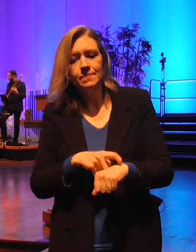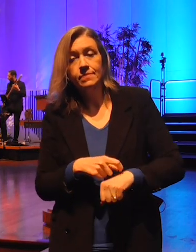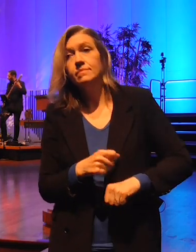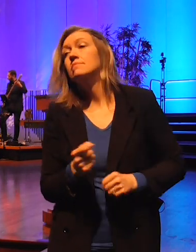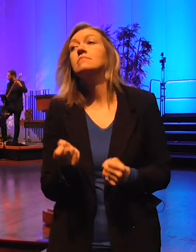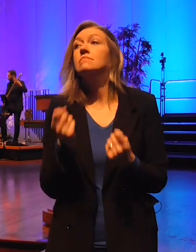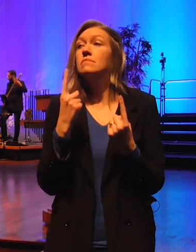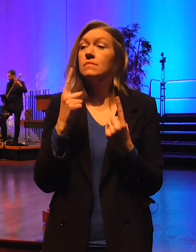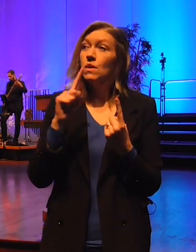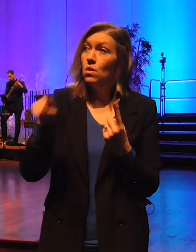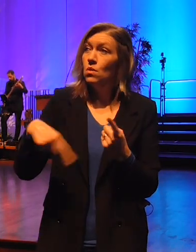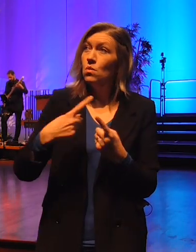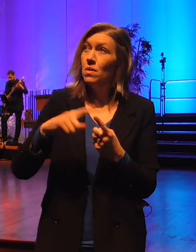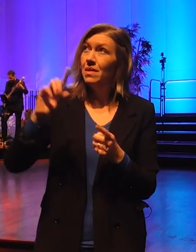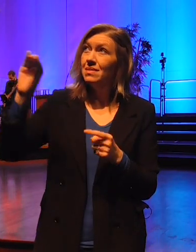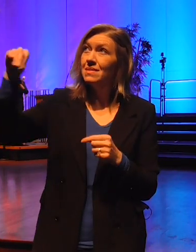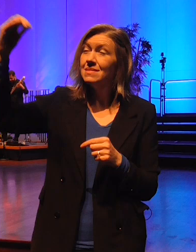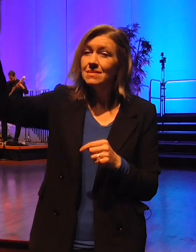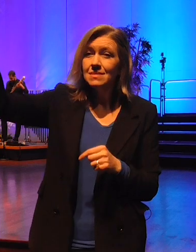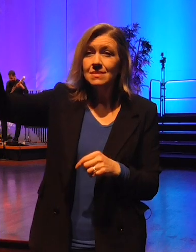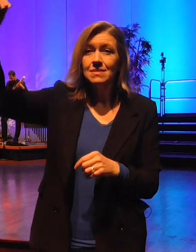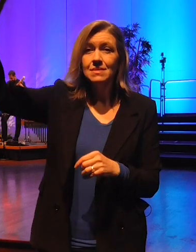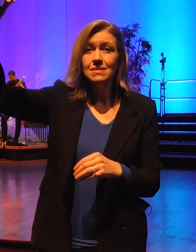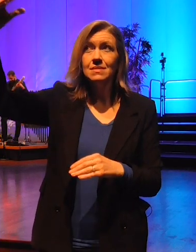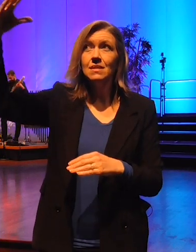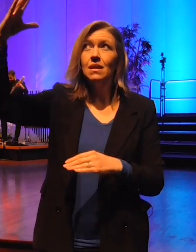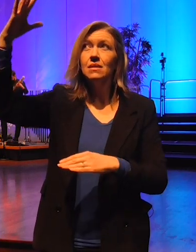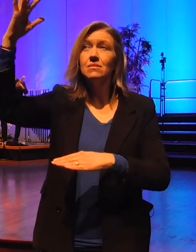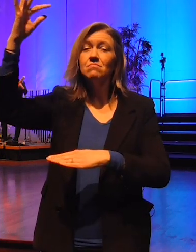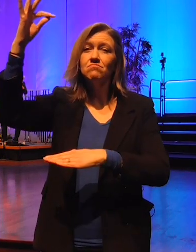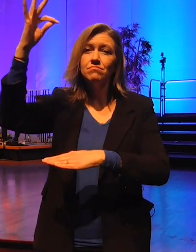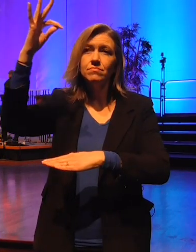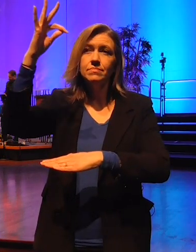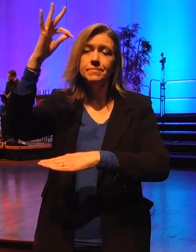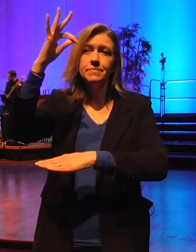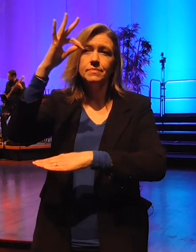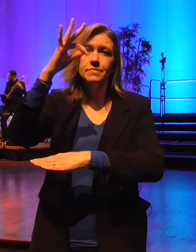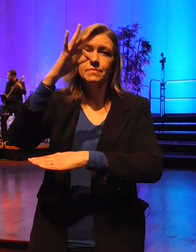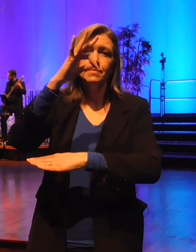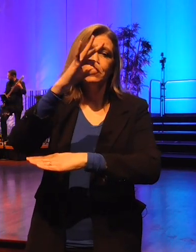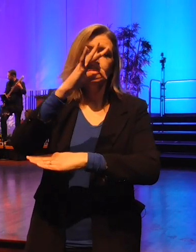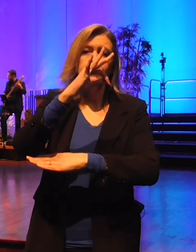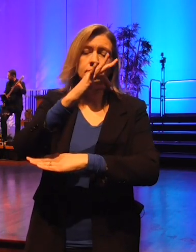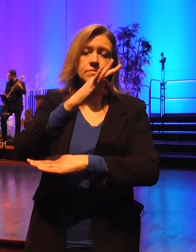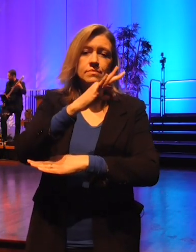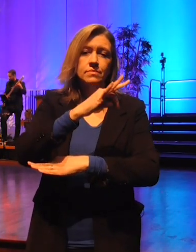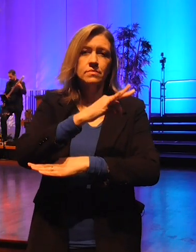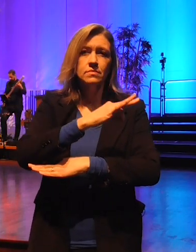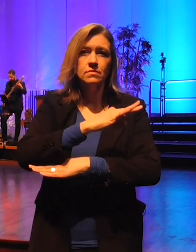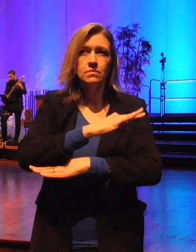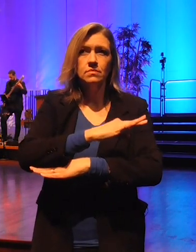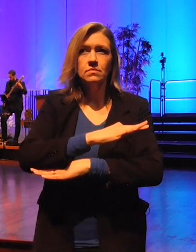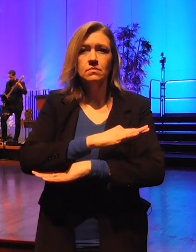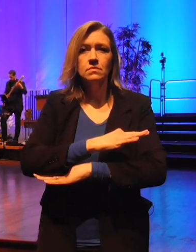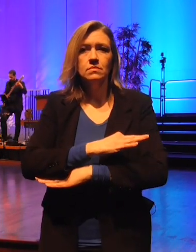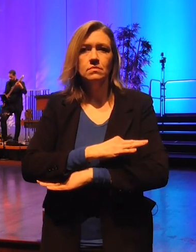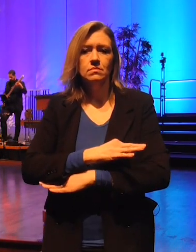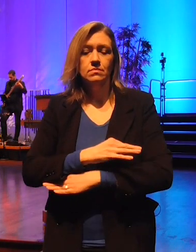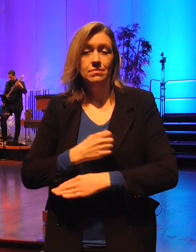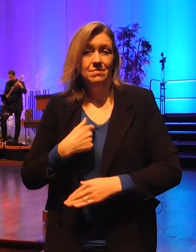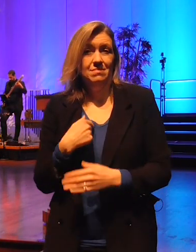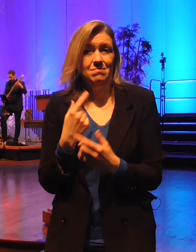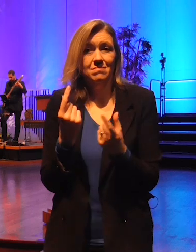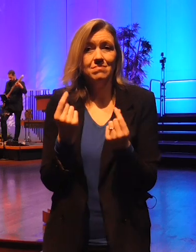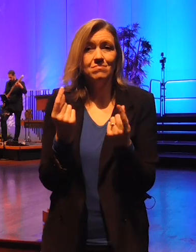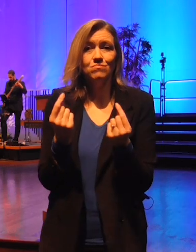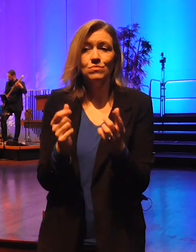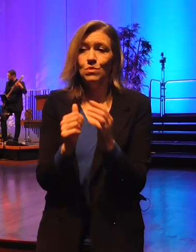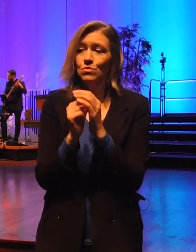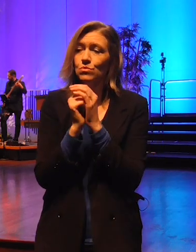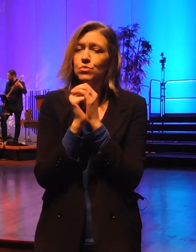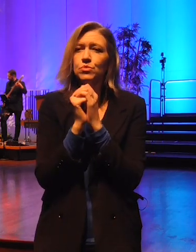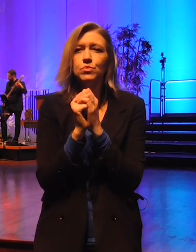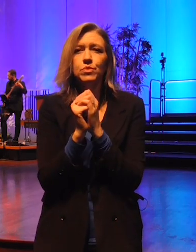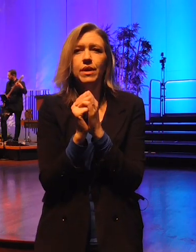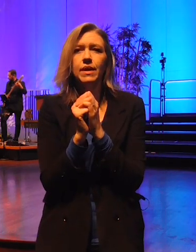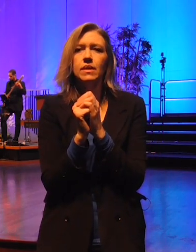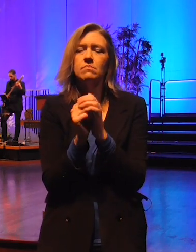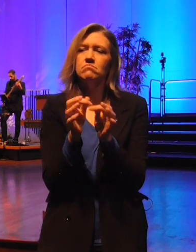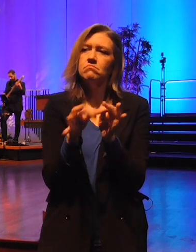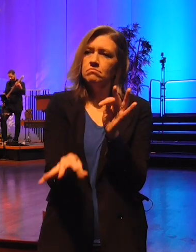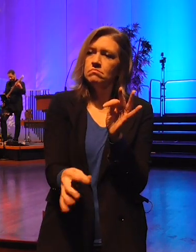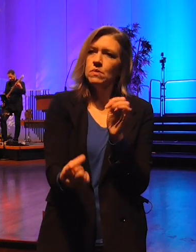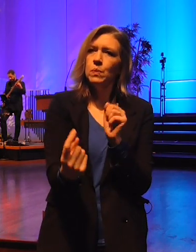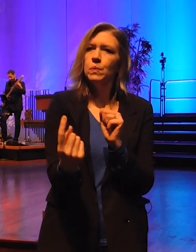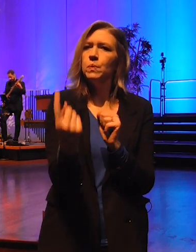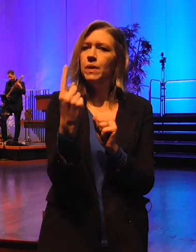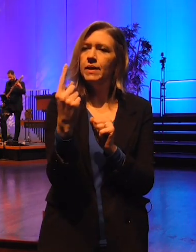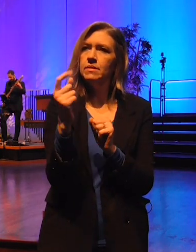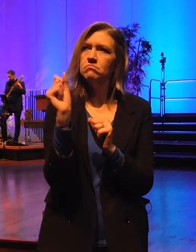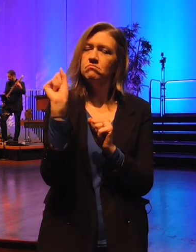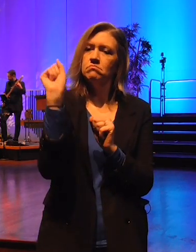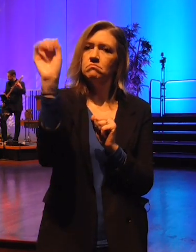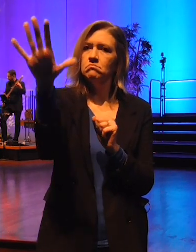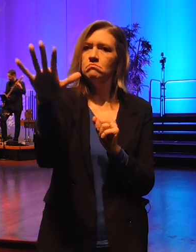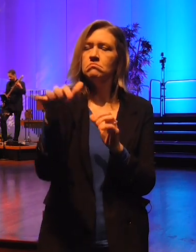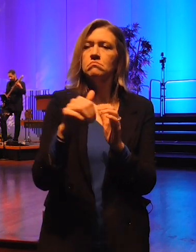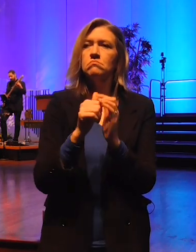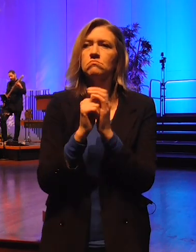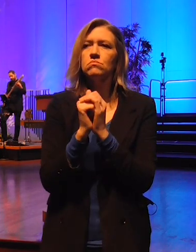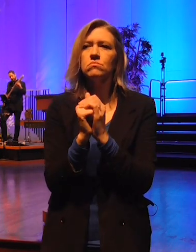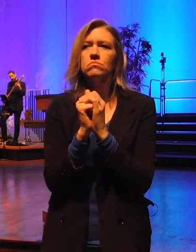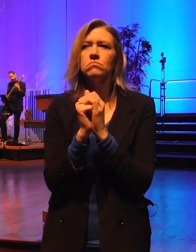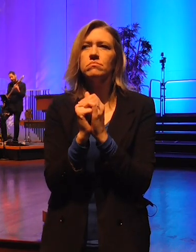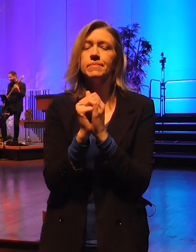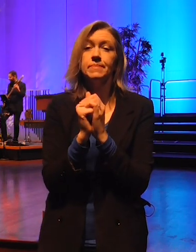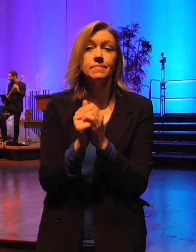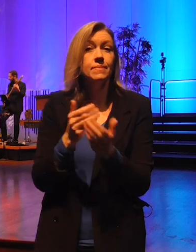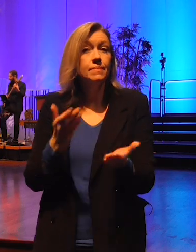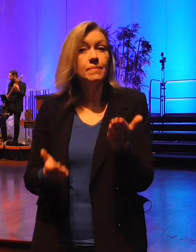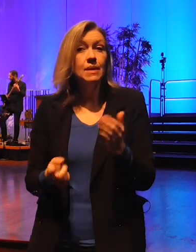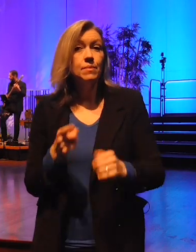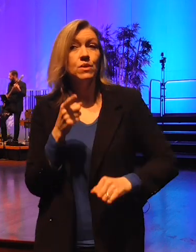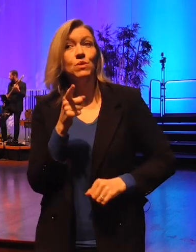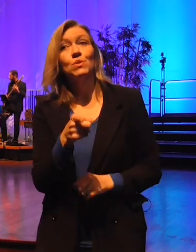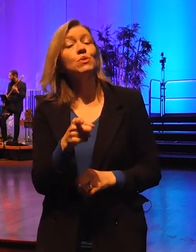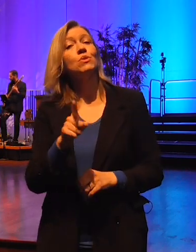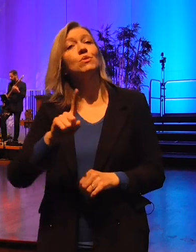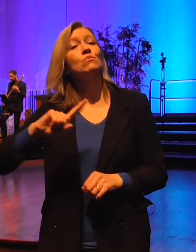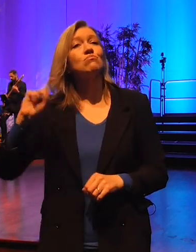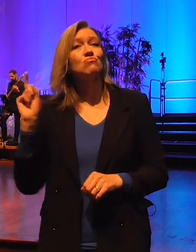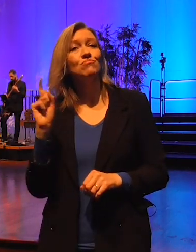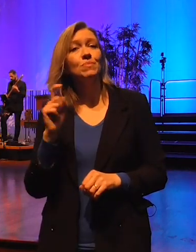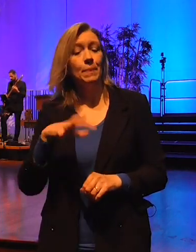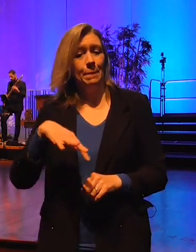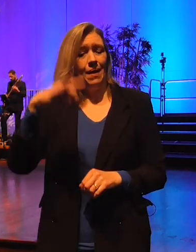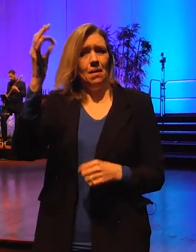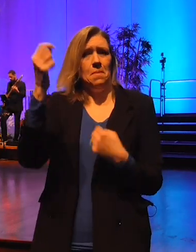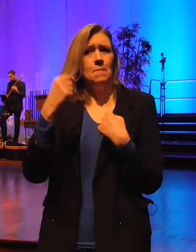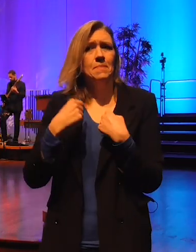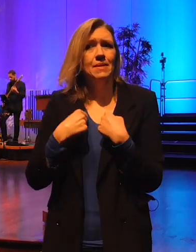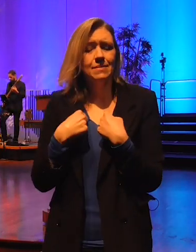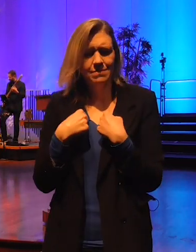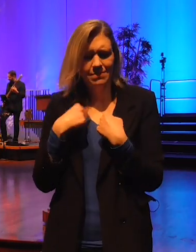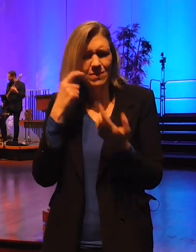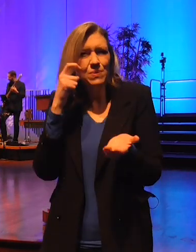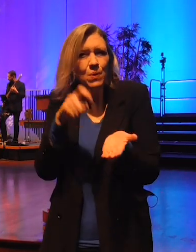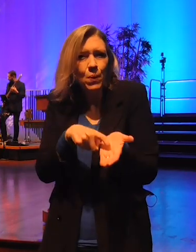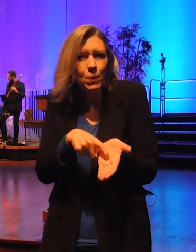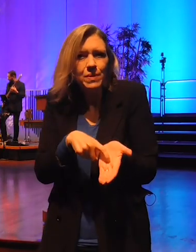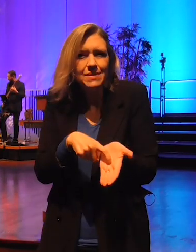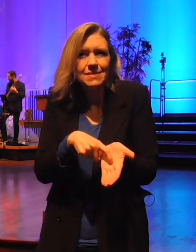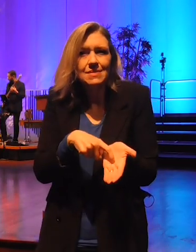the comes my prayer will be just just one that you might pick me up and notice I am